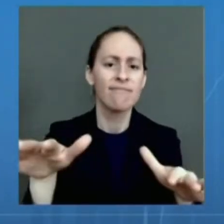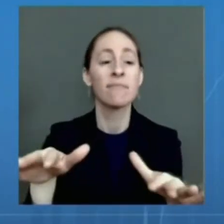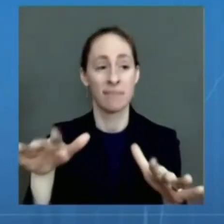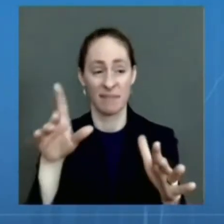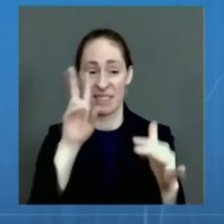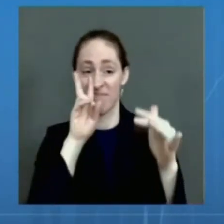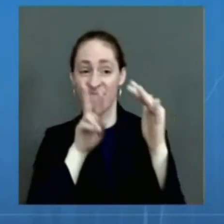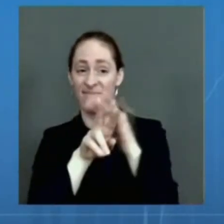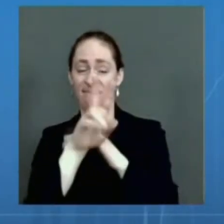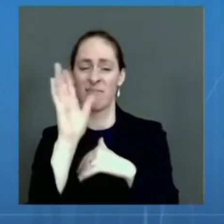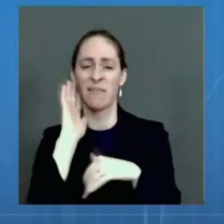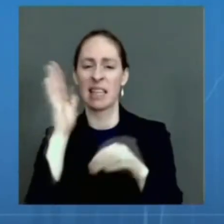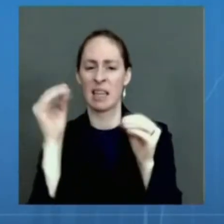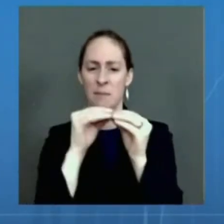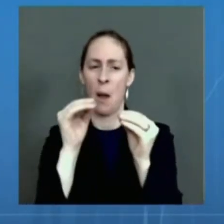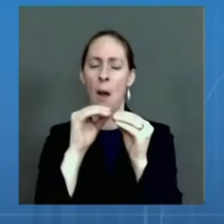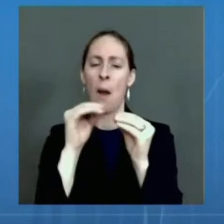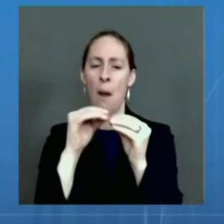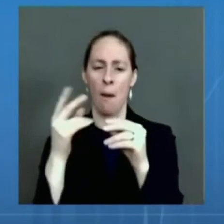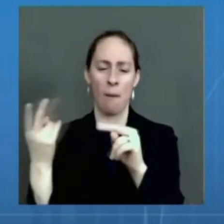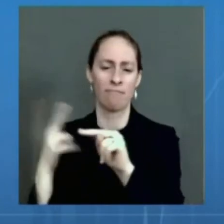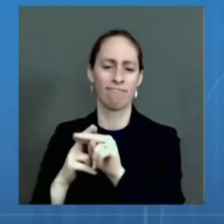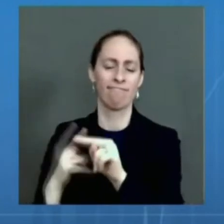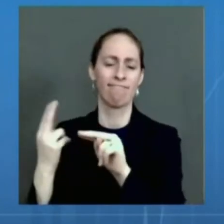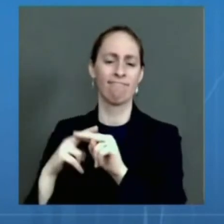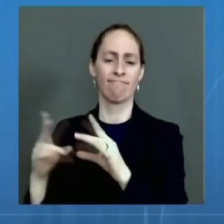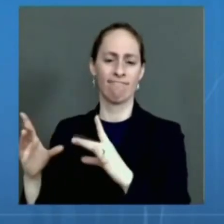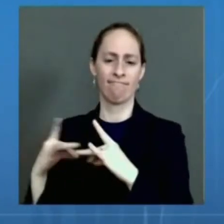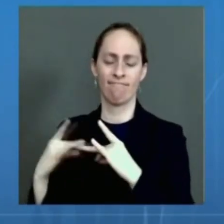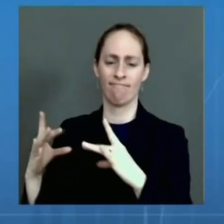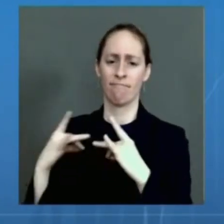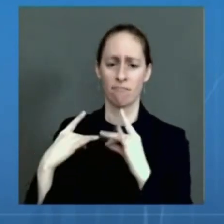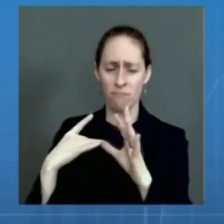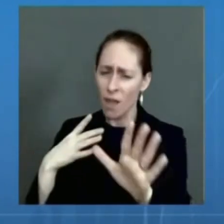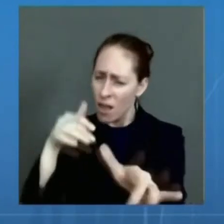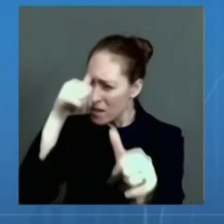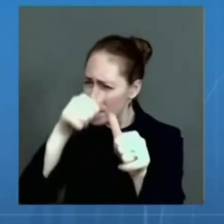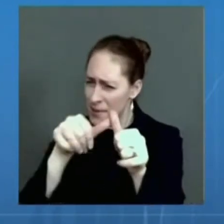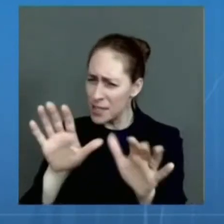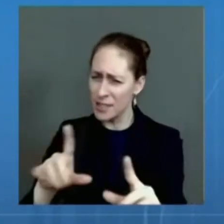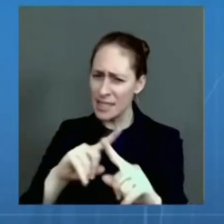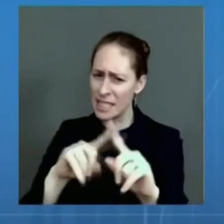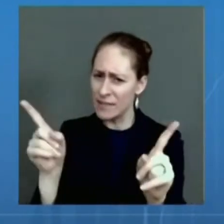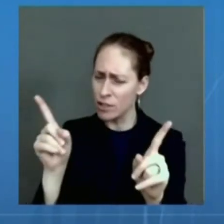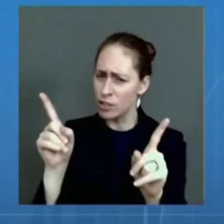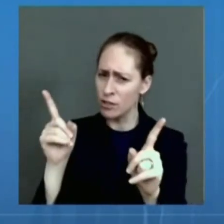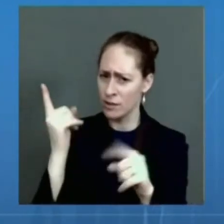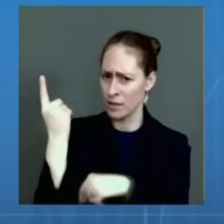BUT UNLIKE LAST WINTER WE NOW HAVE THE POWER TO PROTECT OURSELVES.